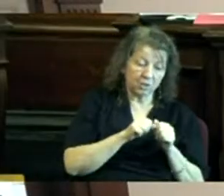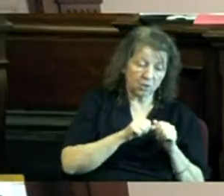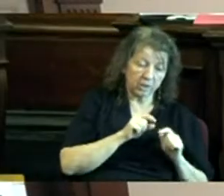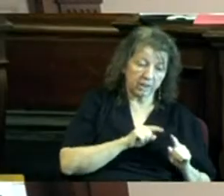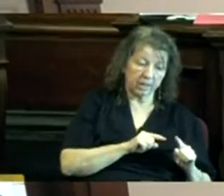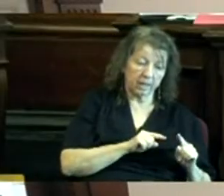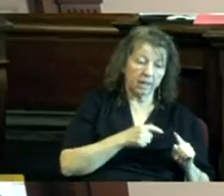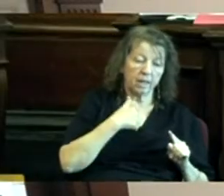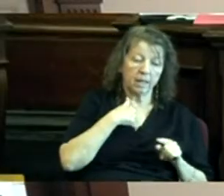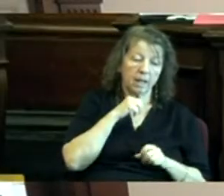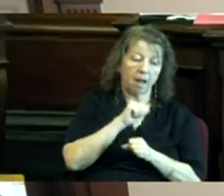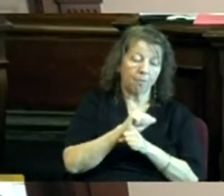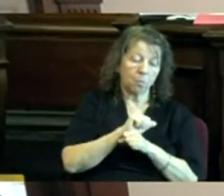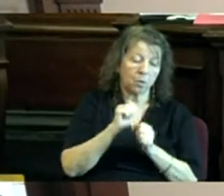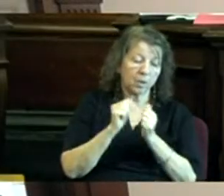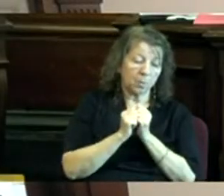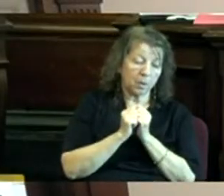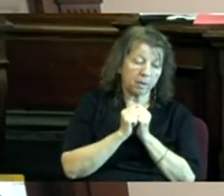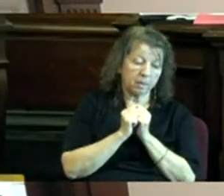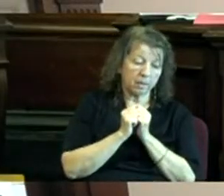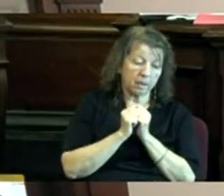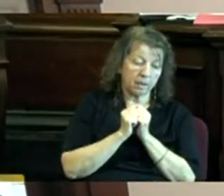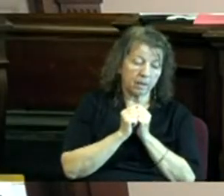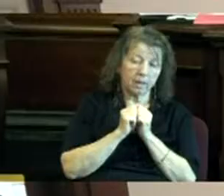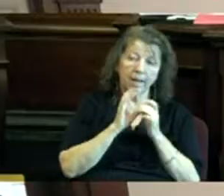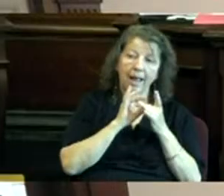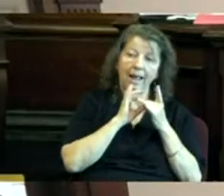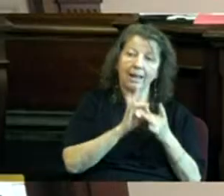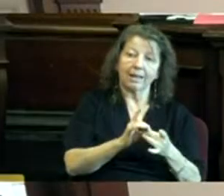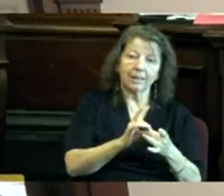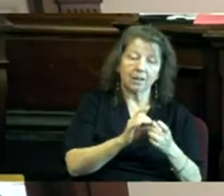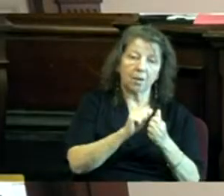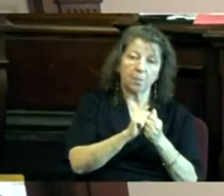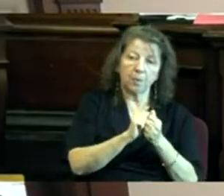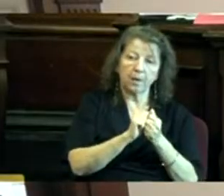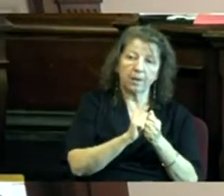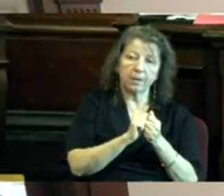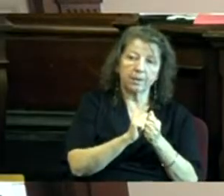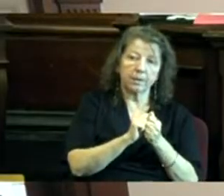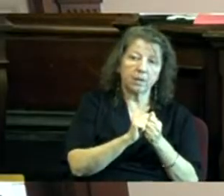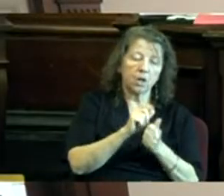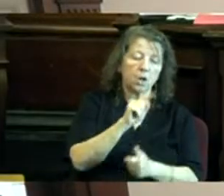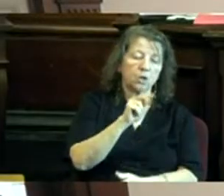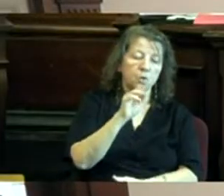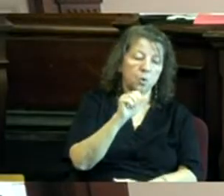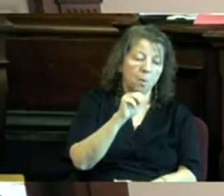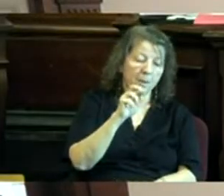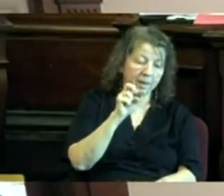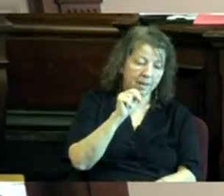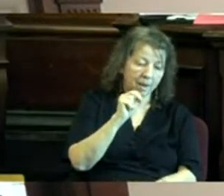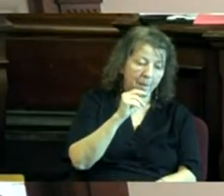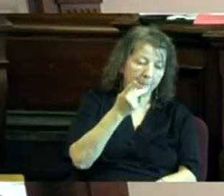our school systems. So in the South District, you know, I've